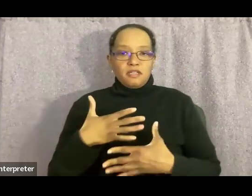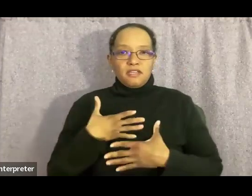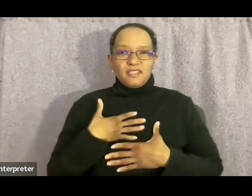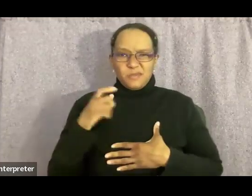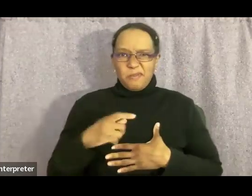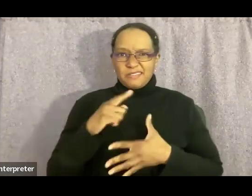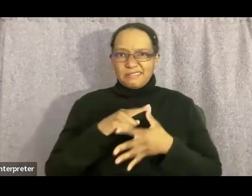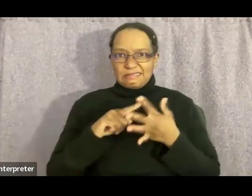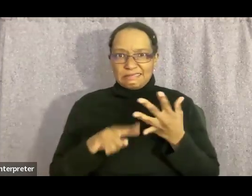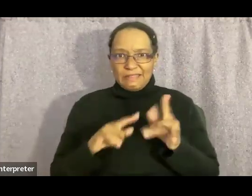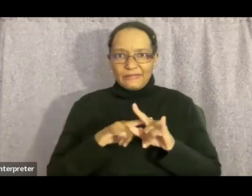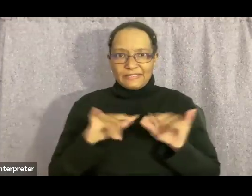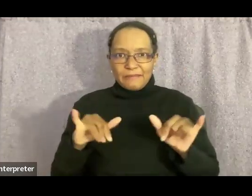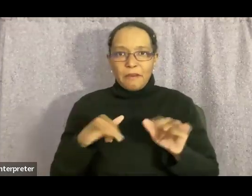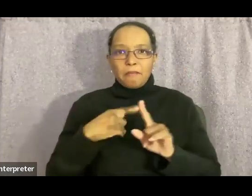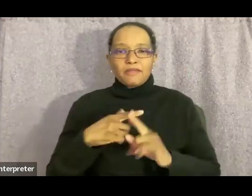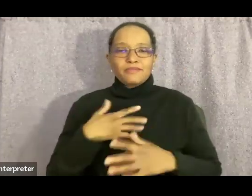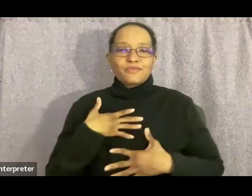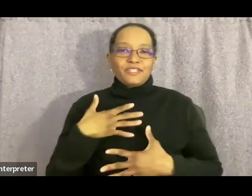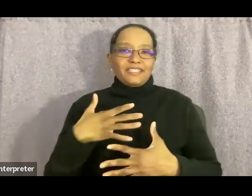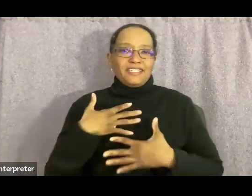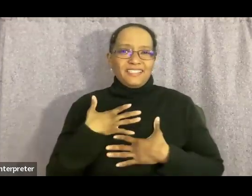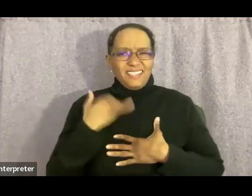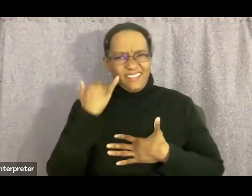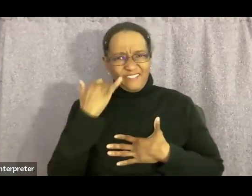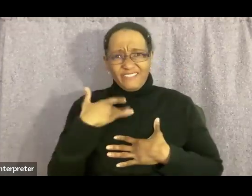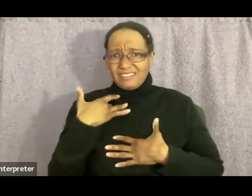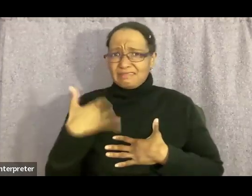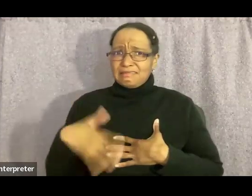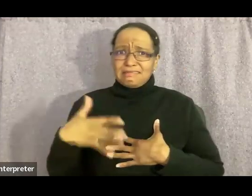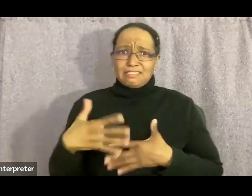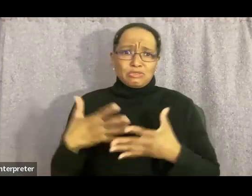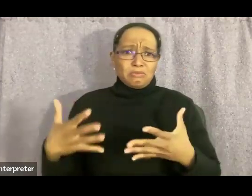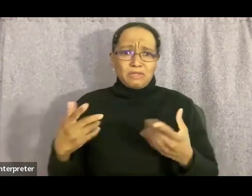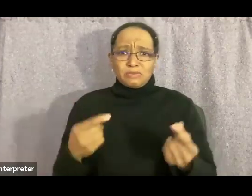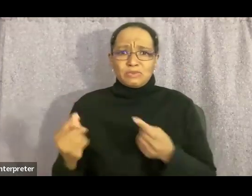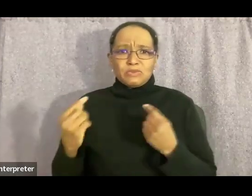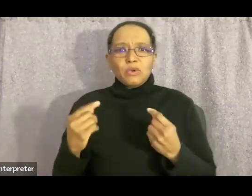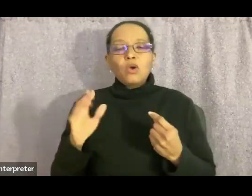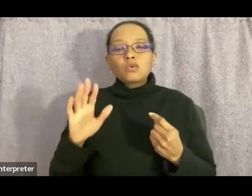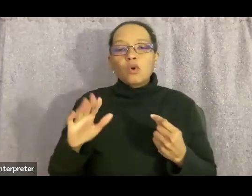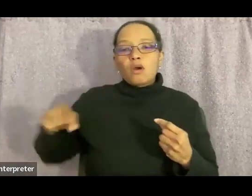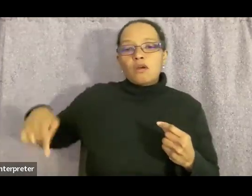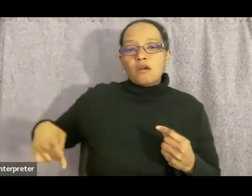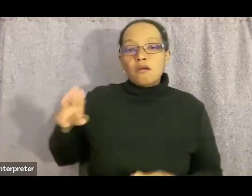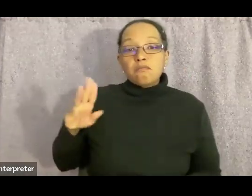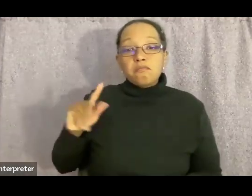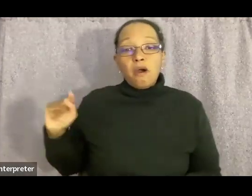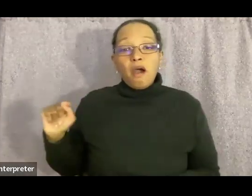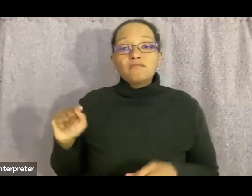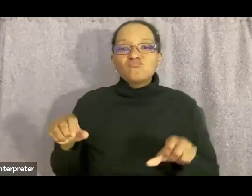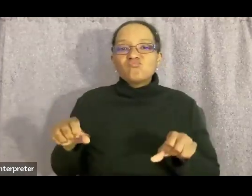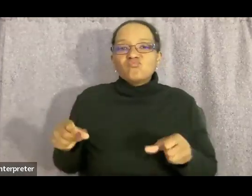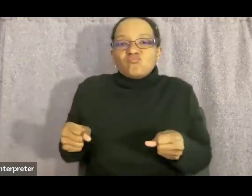If that is too much to deal with, squeeze your butt, and don't worry about the rest.